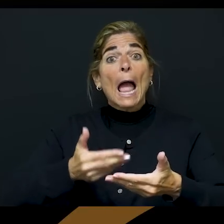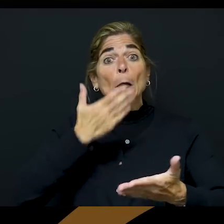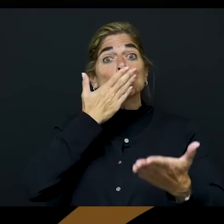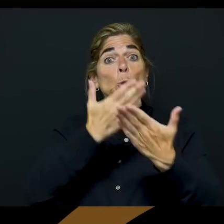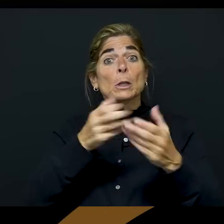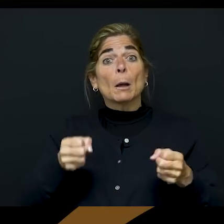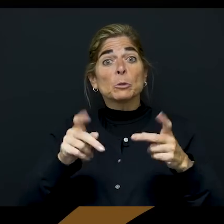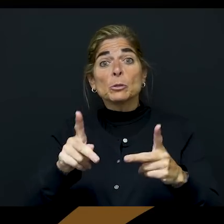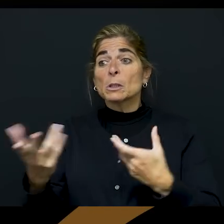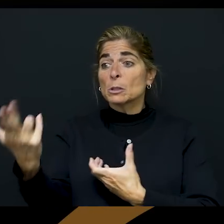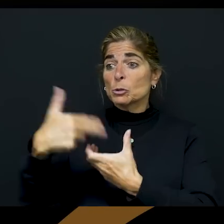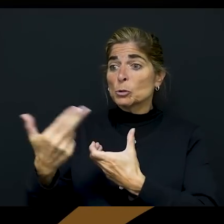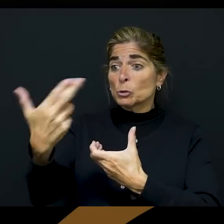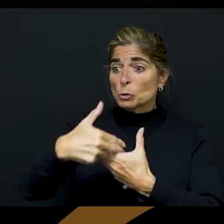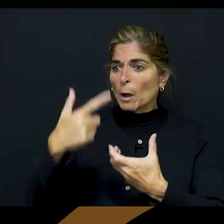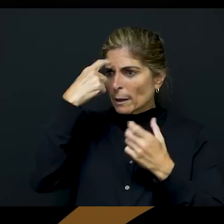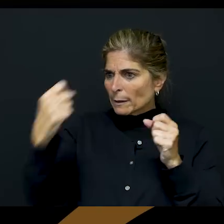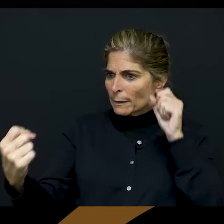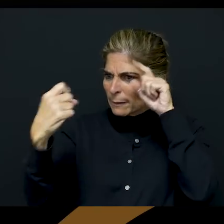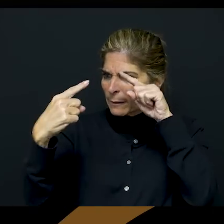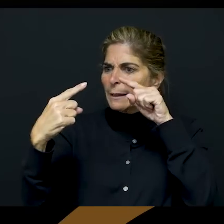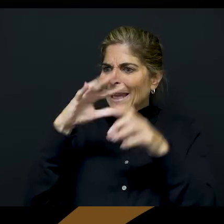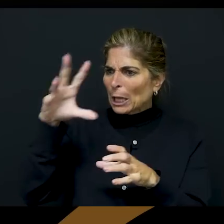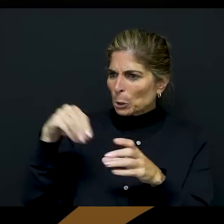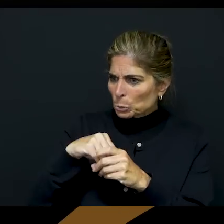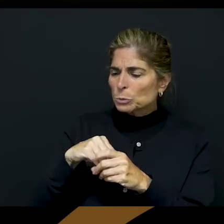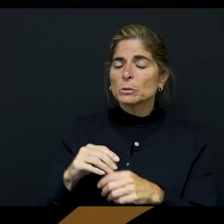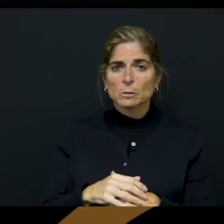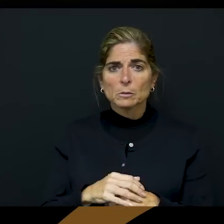having the opportunity to get people to think about the power of inclusion.